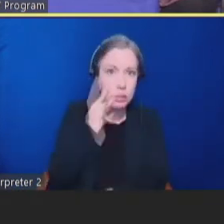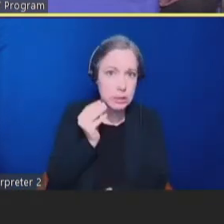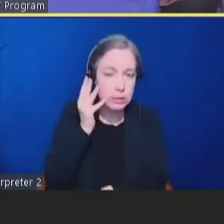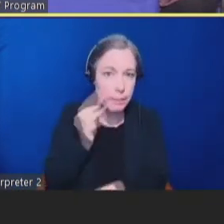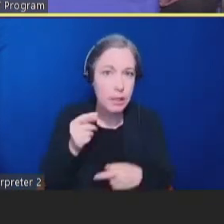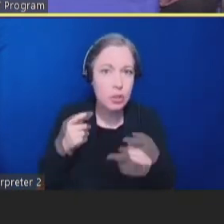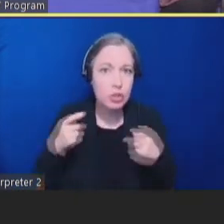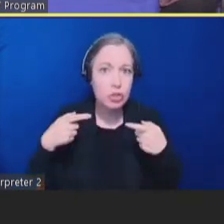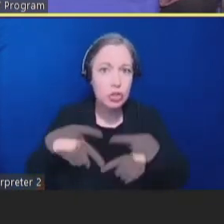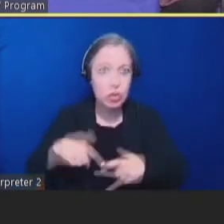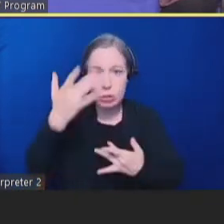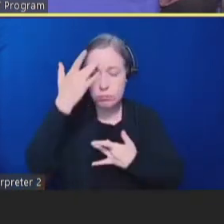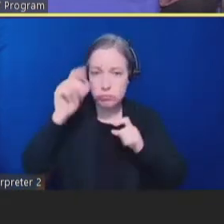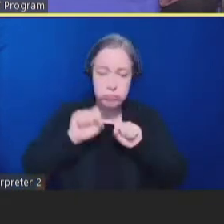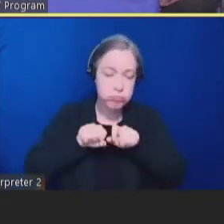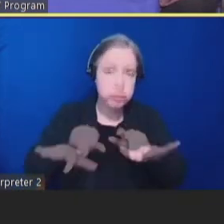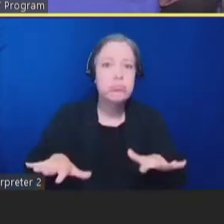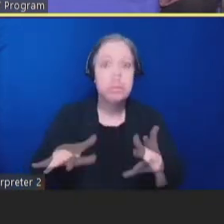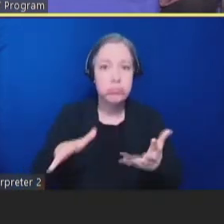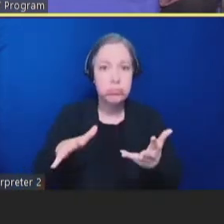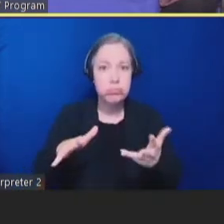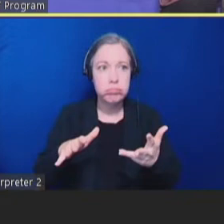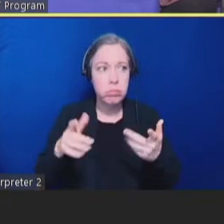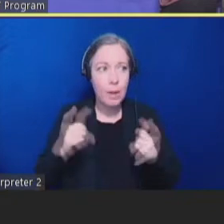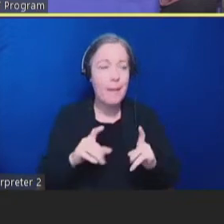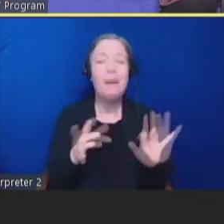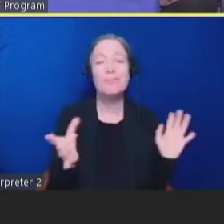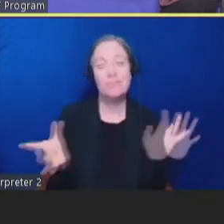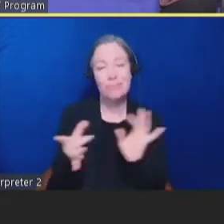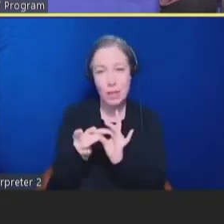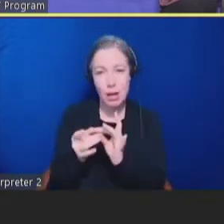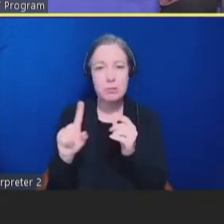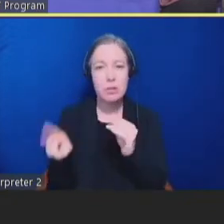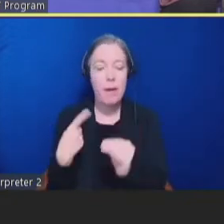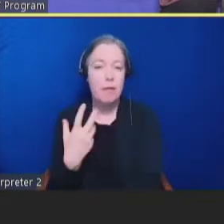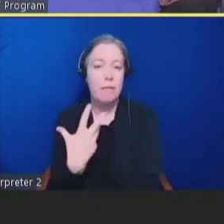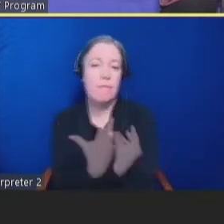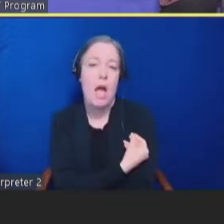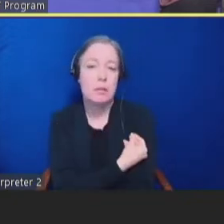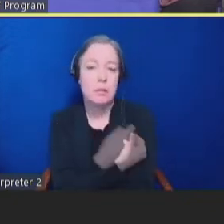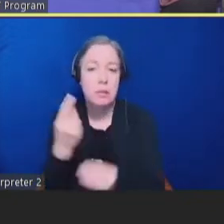would make the connection about vaccine messaging and again, offer resources.